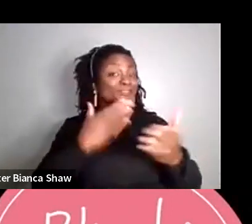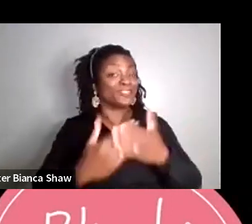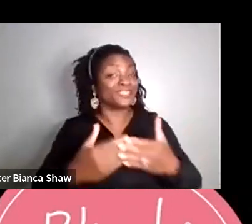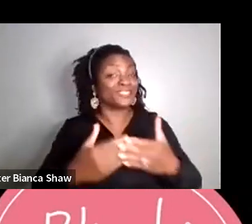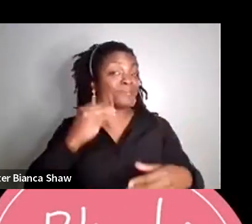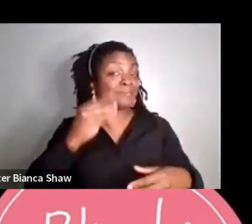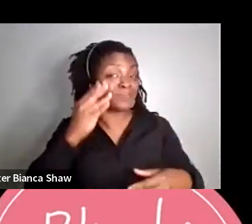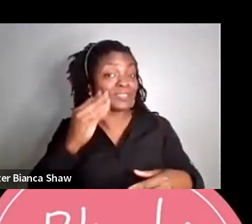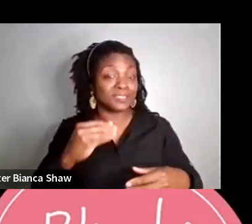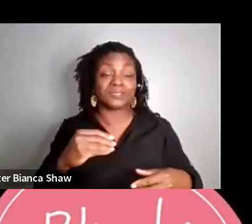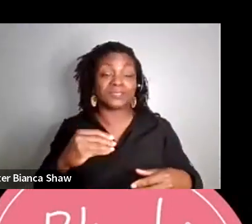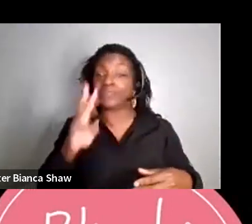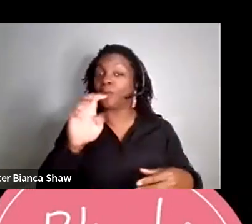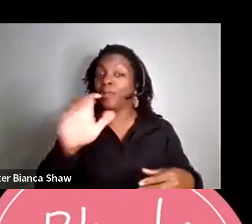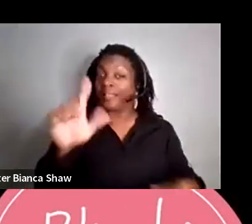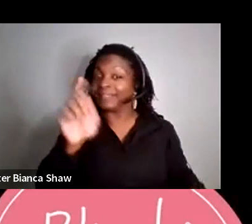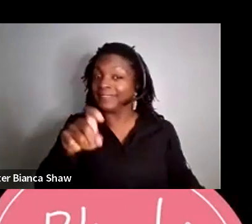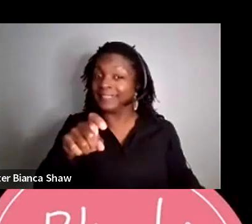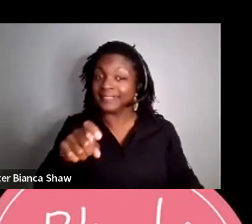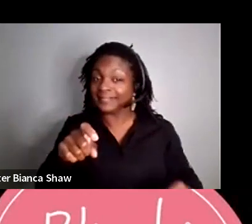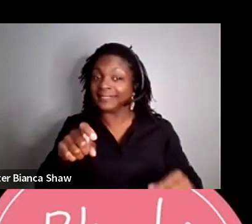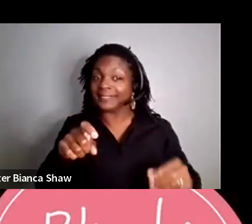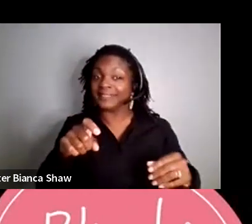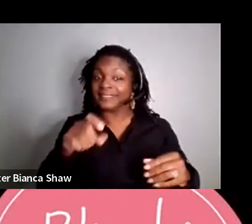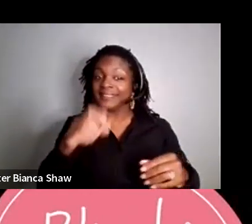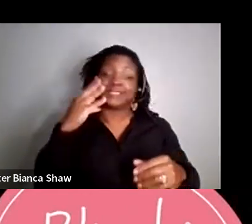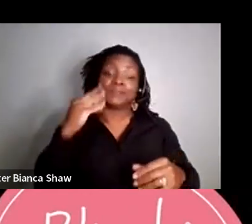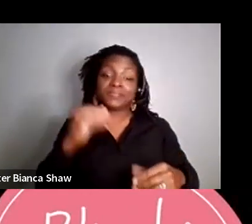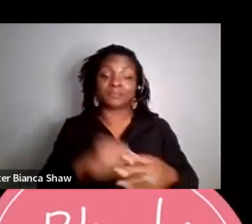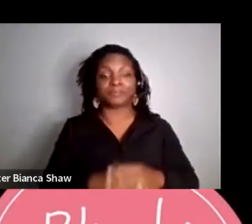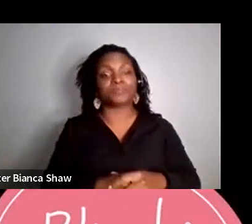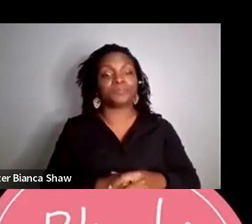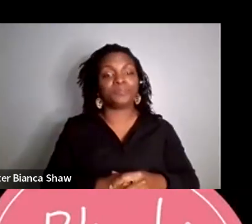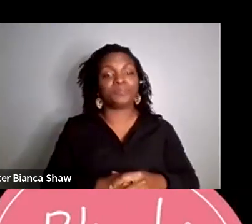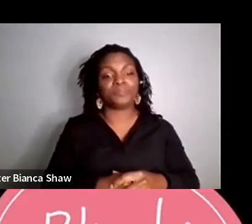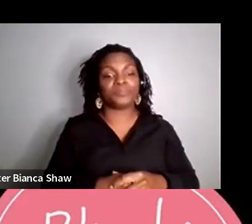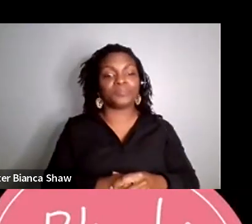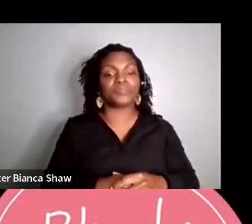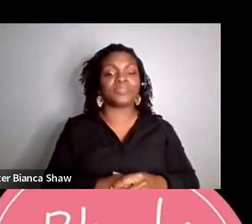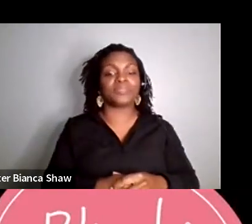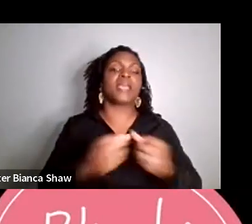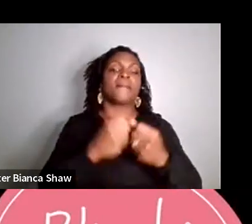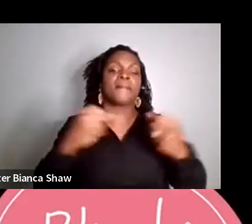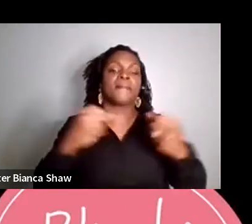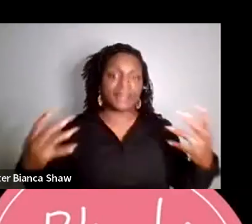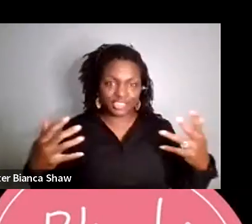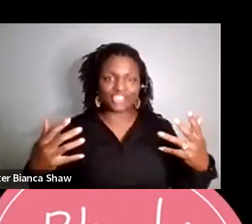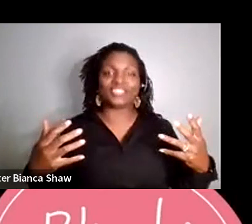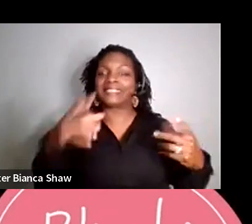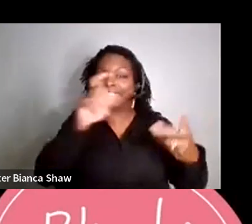Needed It's a great experience bye and muscles it wasn't muted. that's how much funny you was awesome.